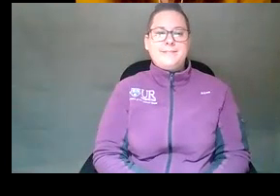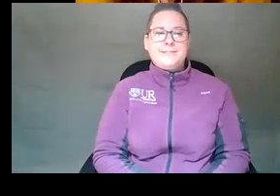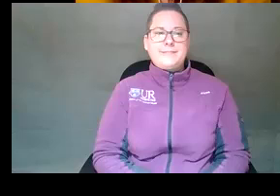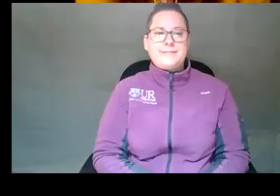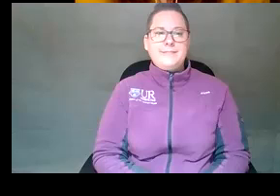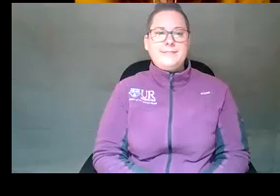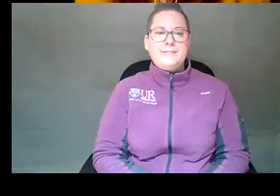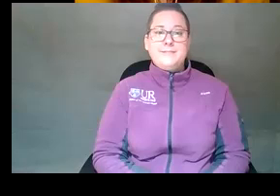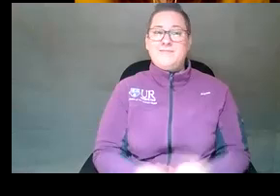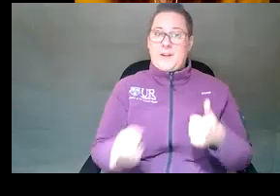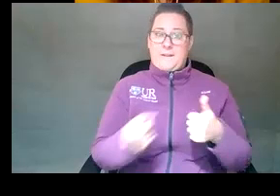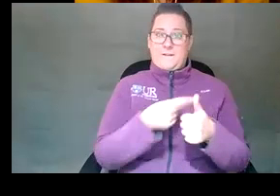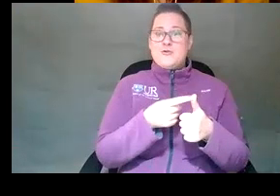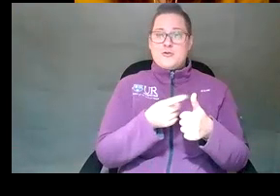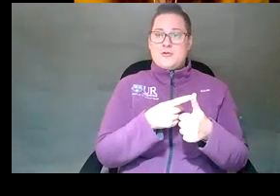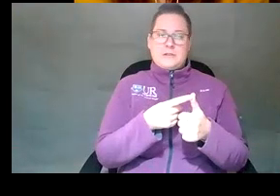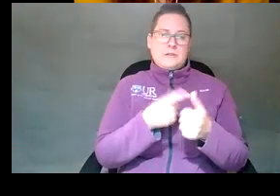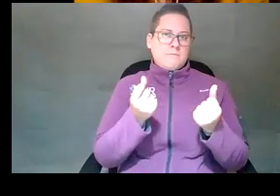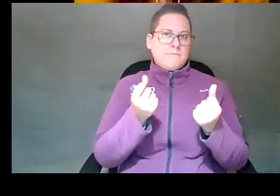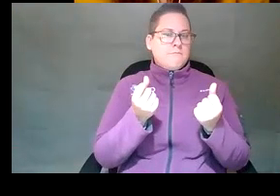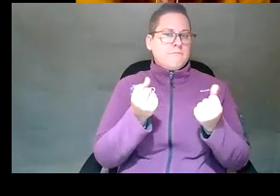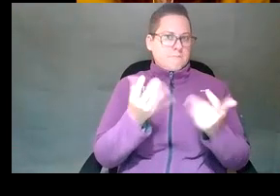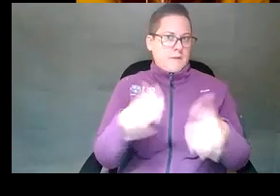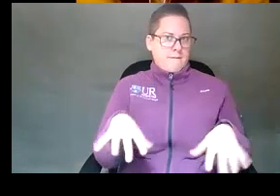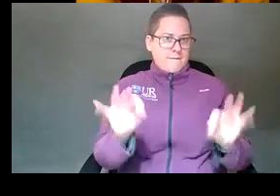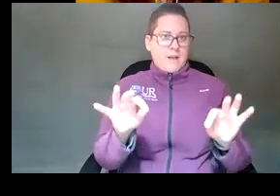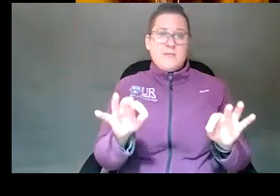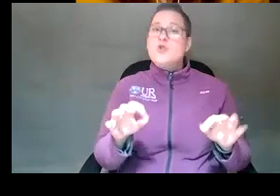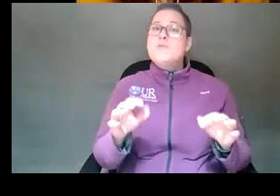thing that I think came out a lot of a lot of that data is really being prepared just as if